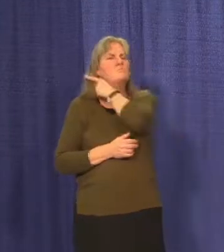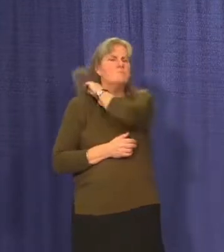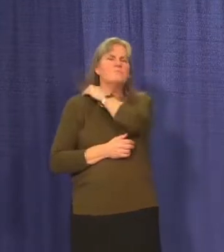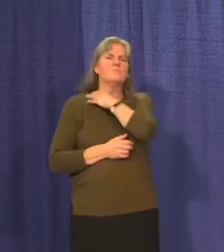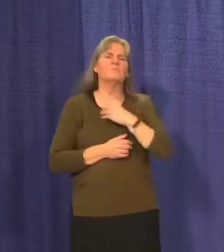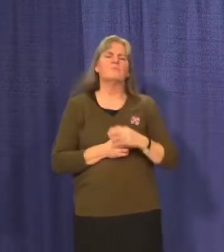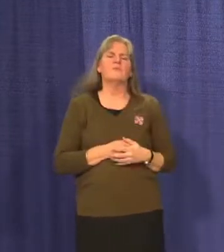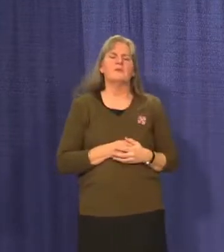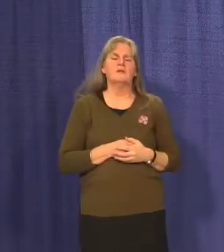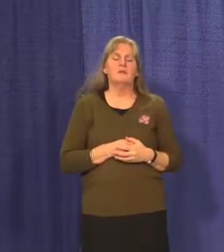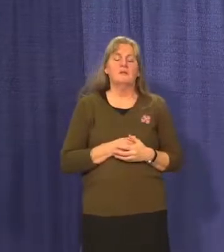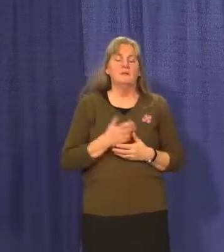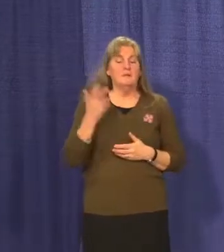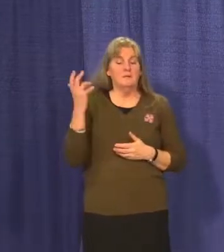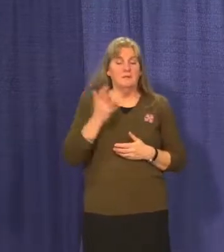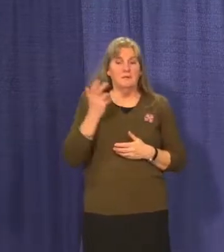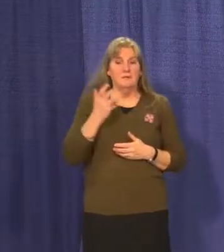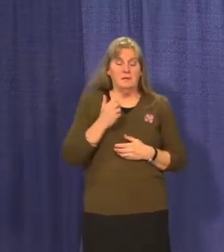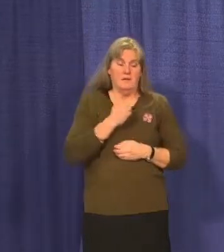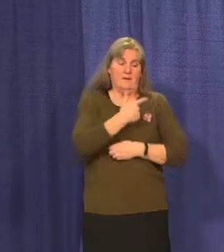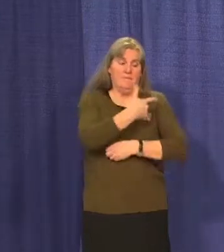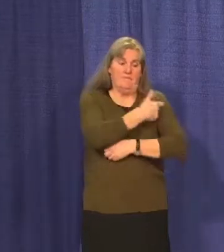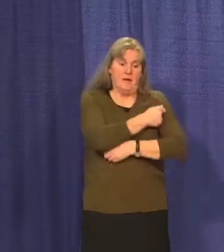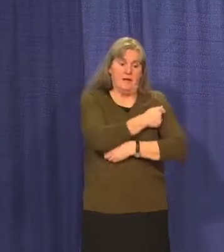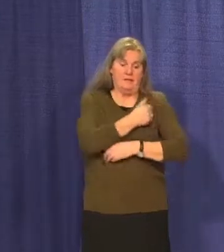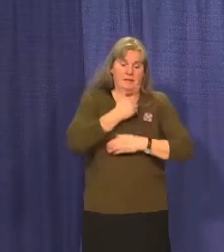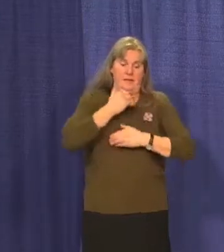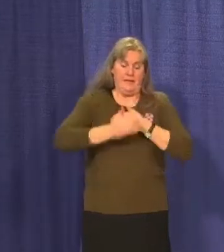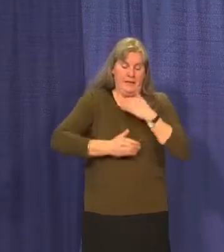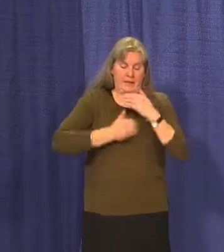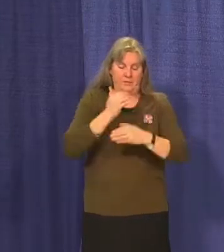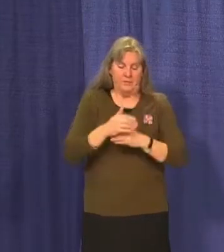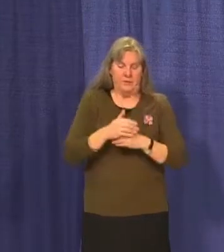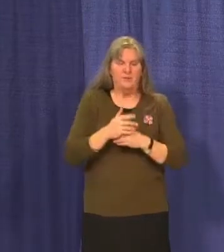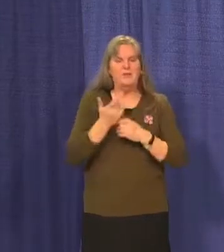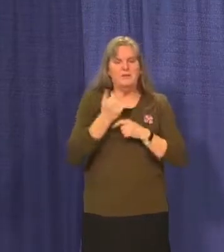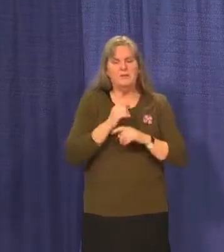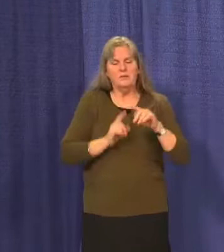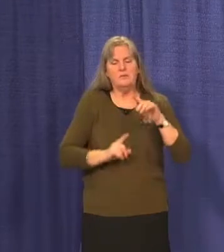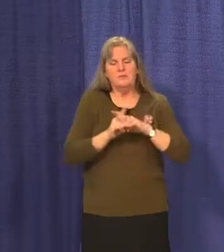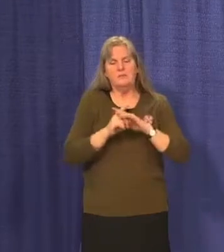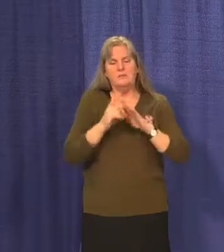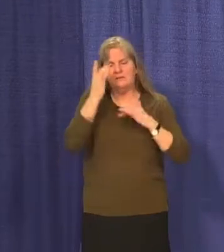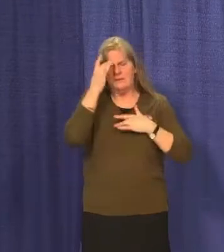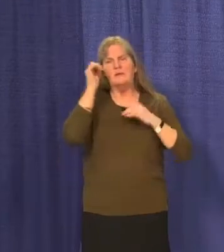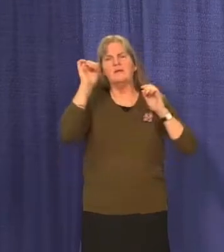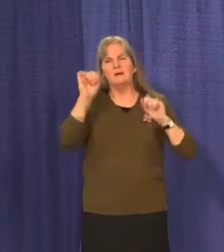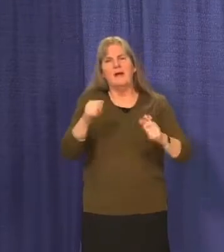As we make our way through this exciting era of vaccine, we can still face illnesses of any